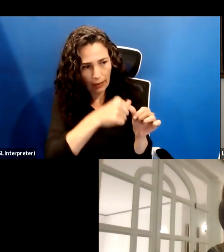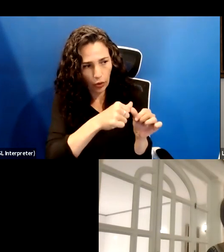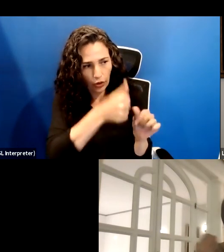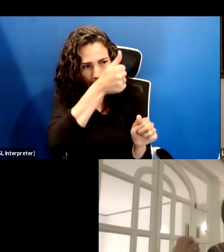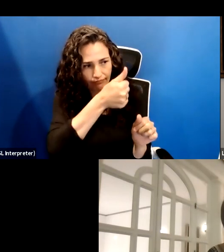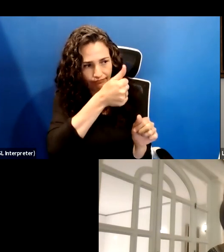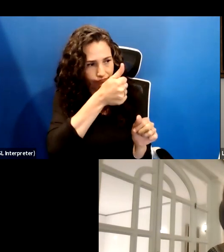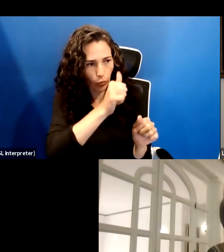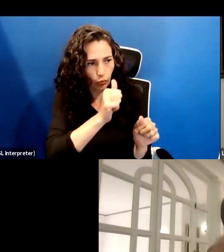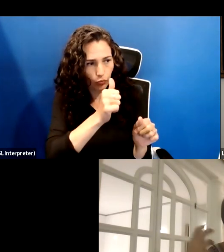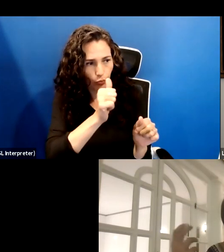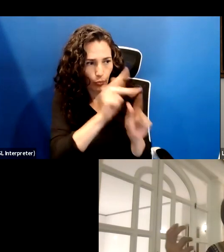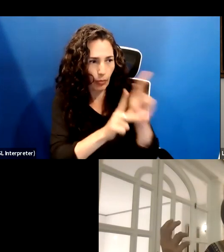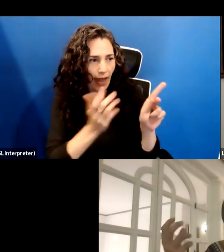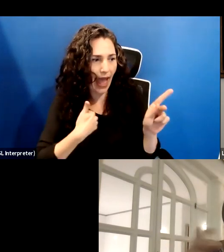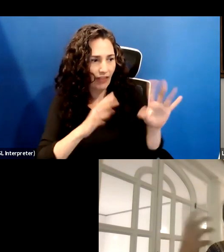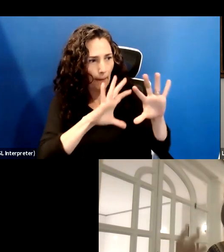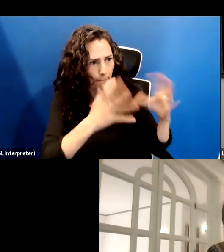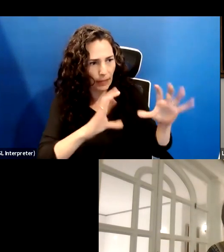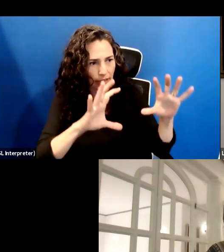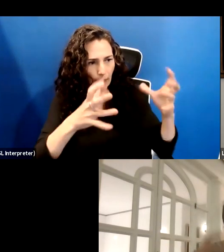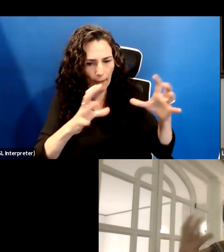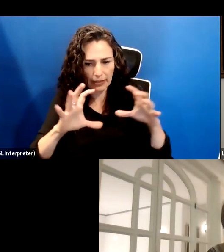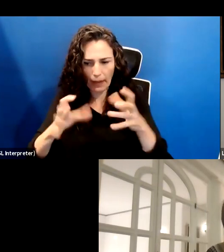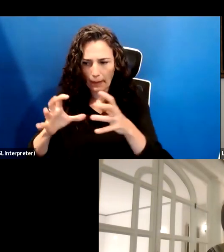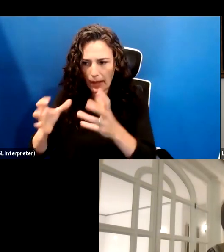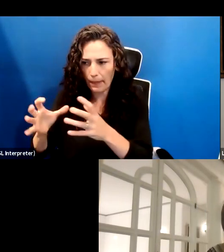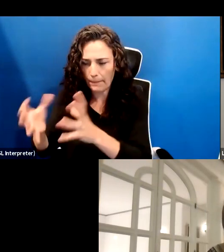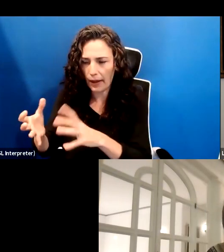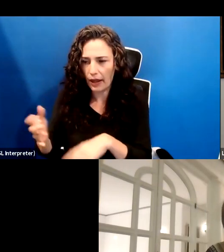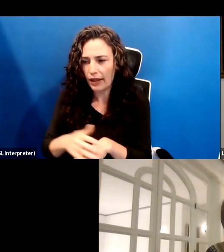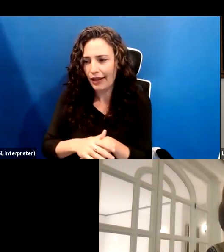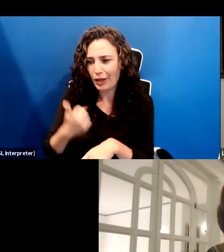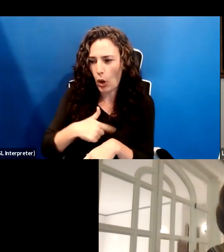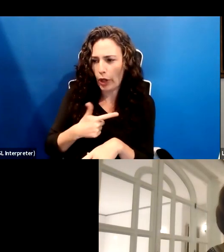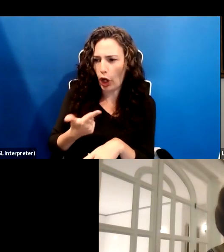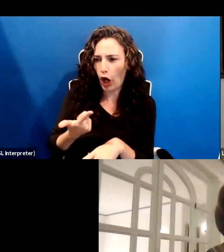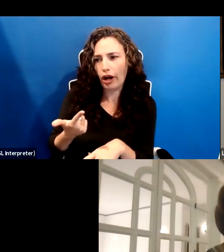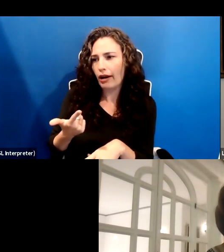and we're being kind of indoctrinated by our Facebook feeds that we understand,